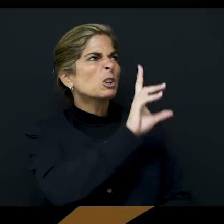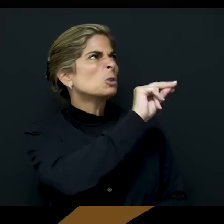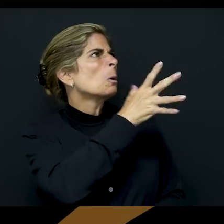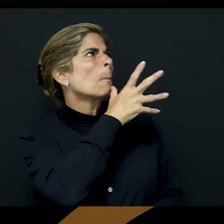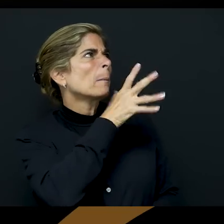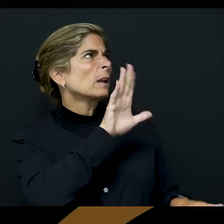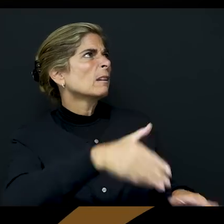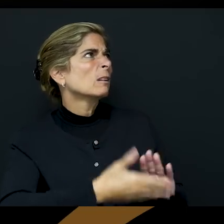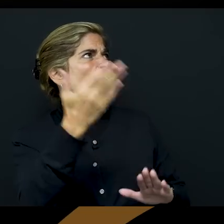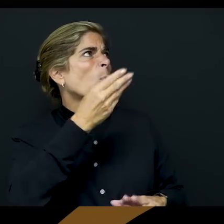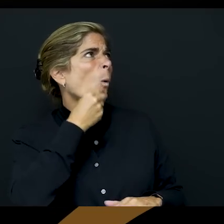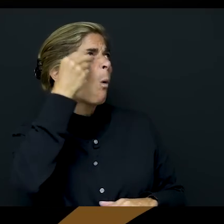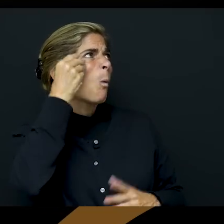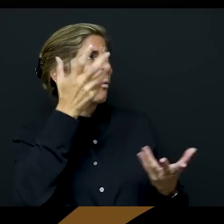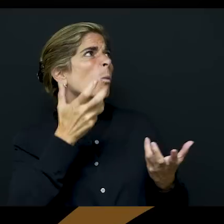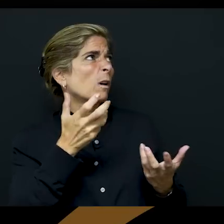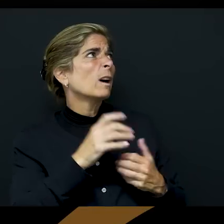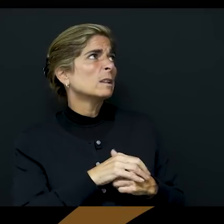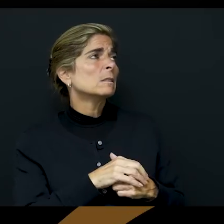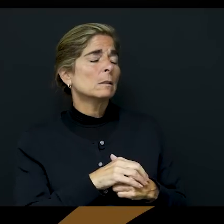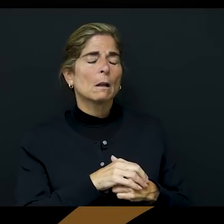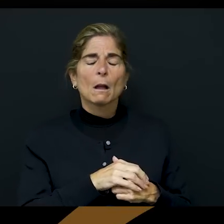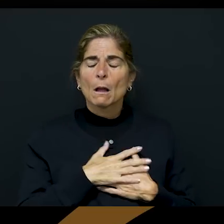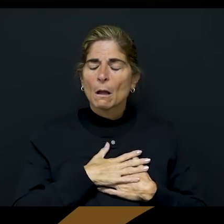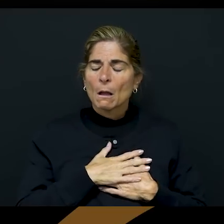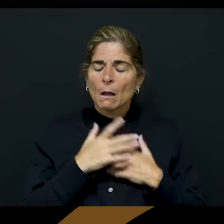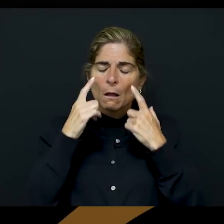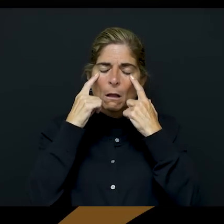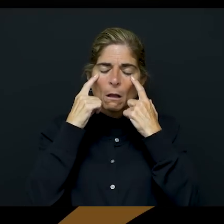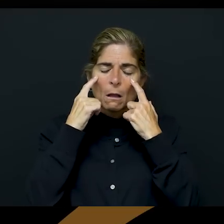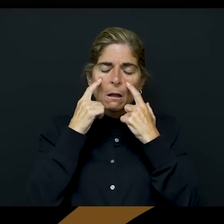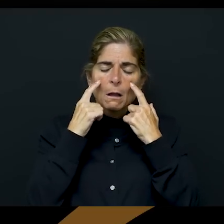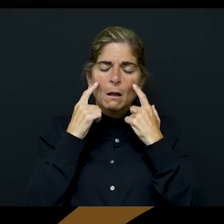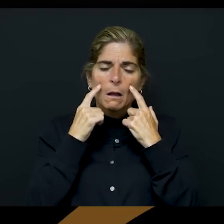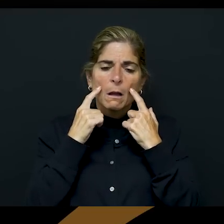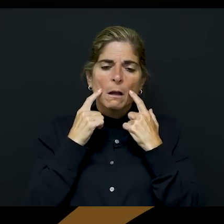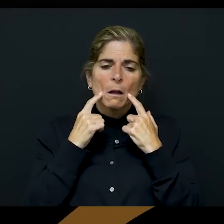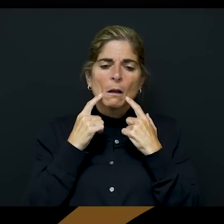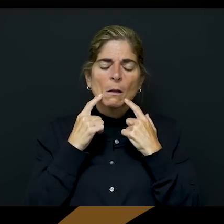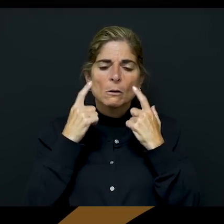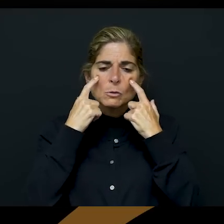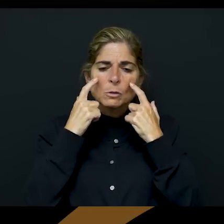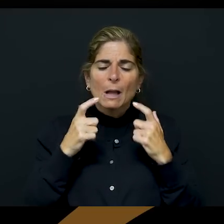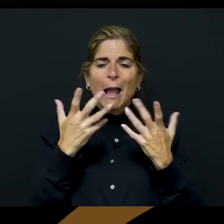and said, “No mummy, let's go home.” Suddenly I felt warm, tears rolled down my face.